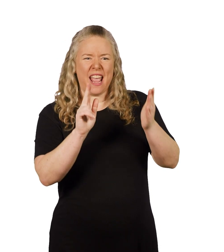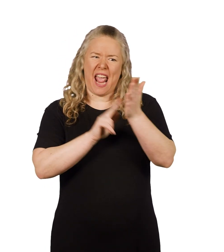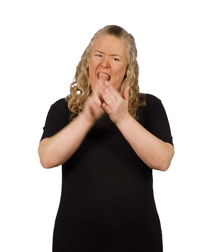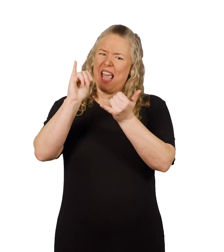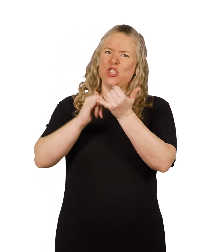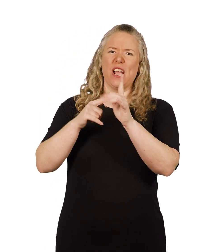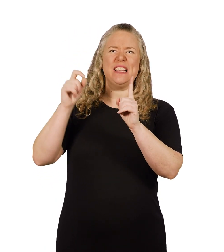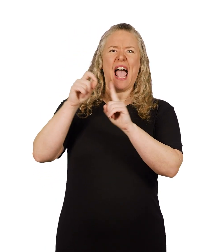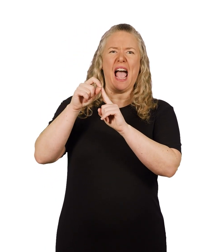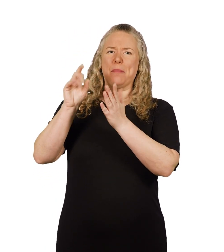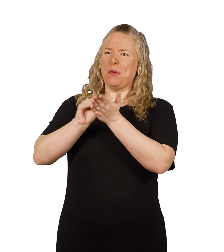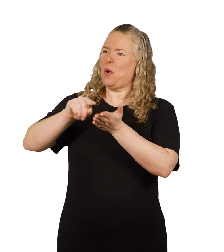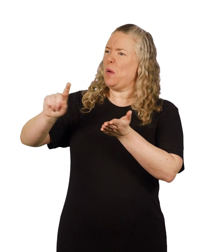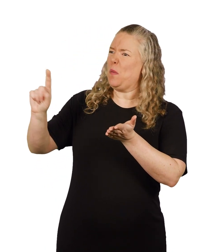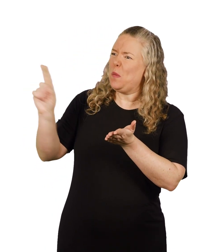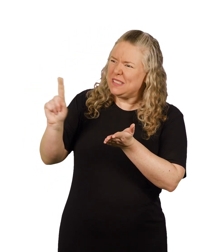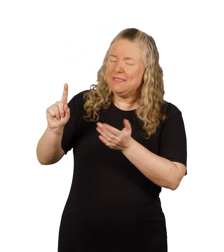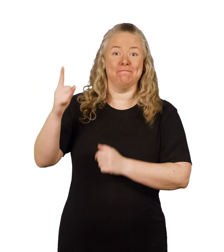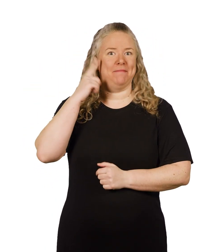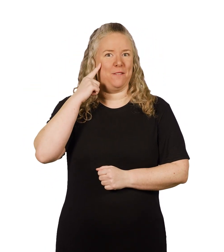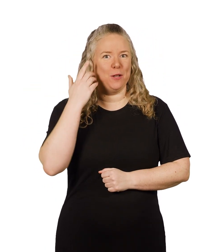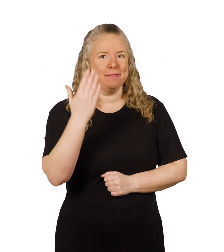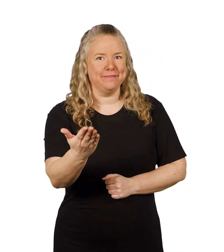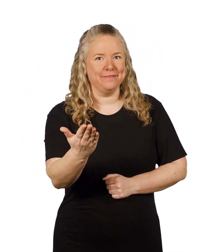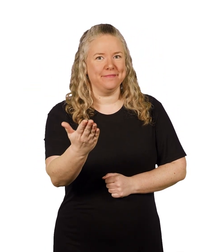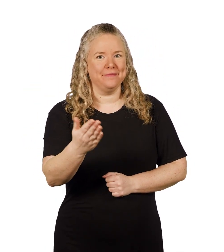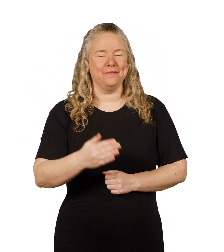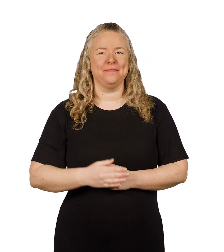and to find out more about the NHS App go to: